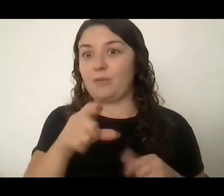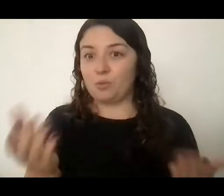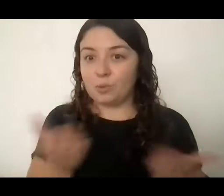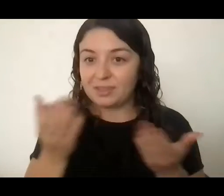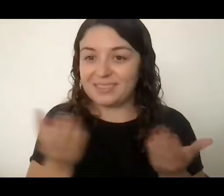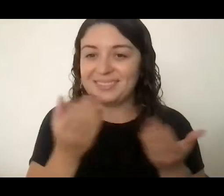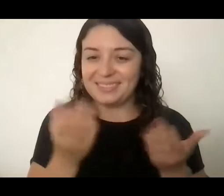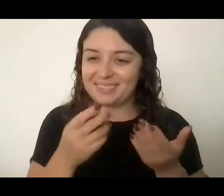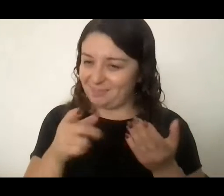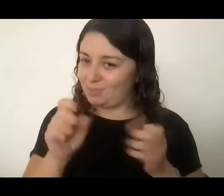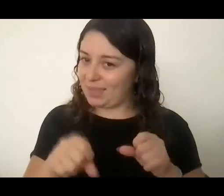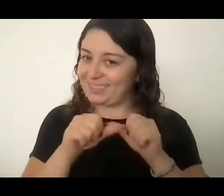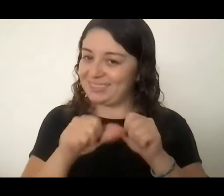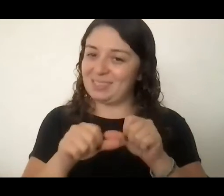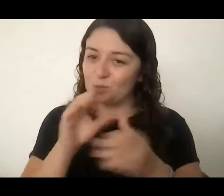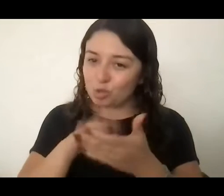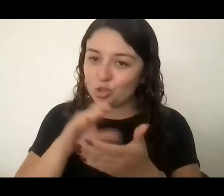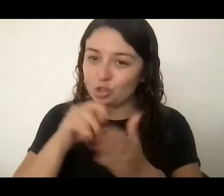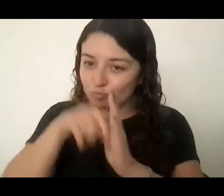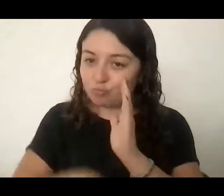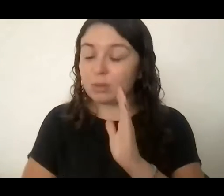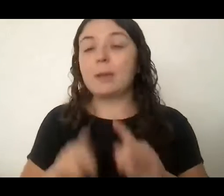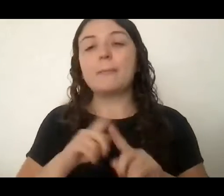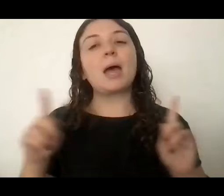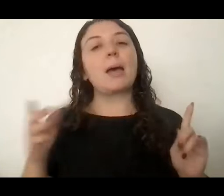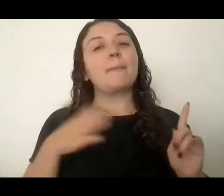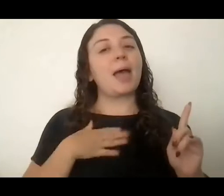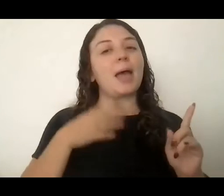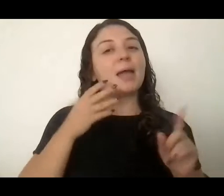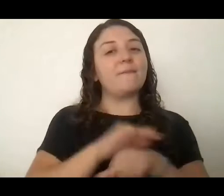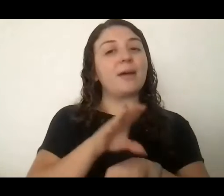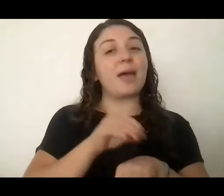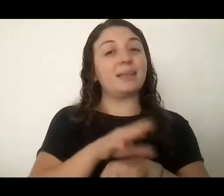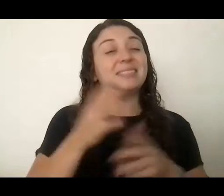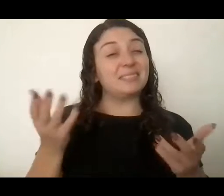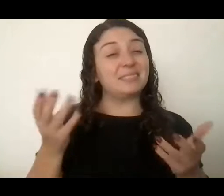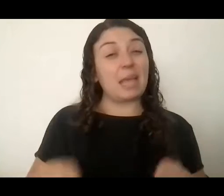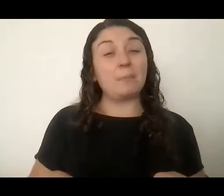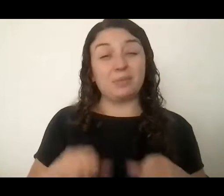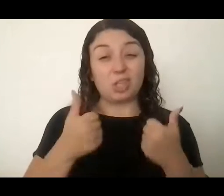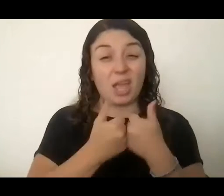stop doing that. What I would also say that it can be difficult to take what you learn